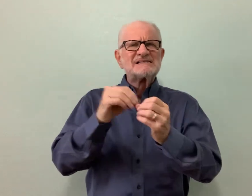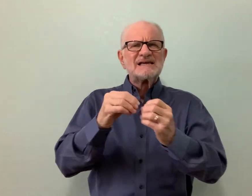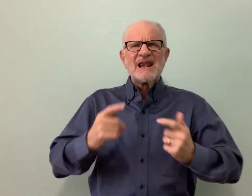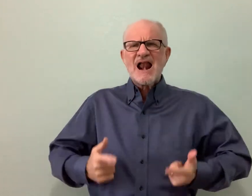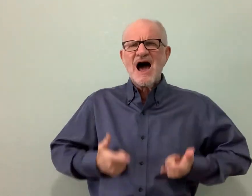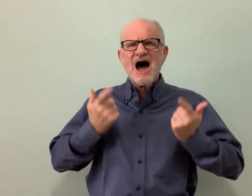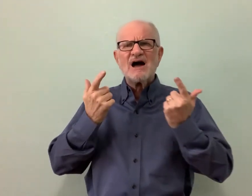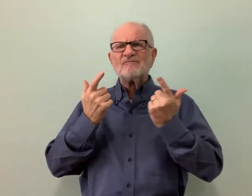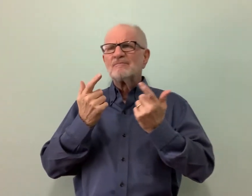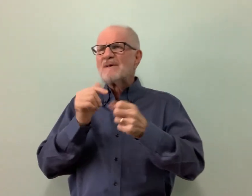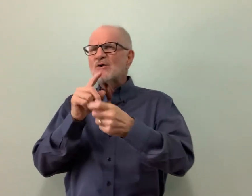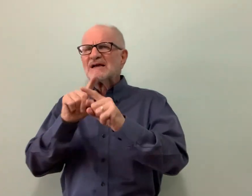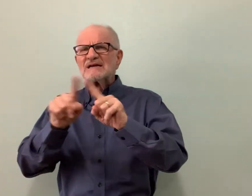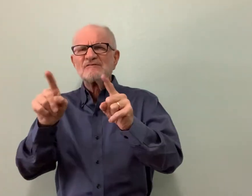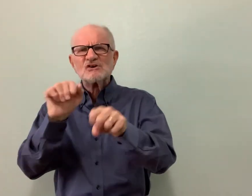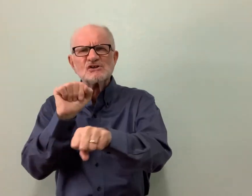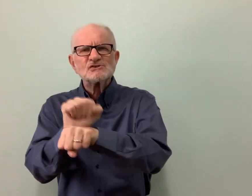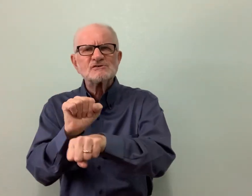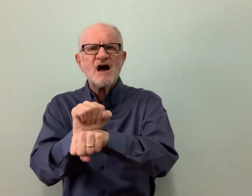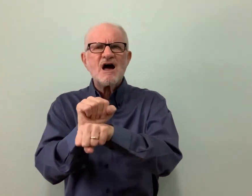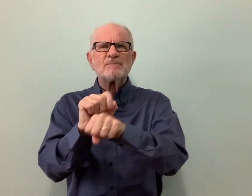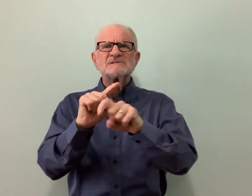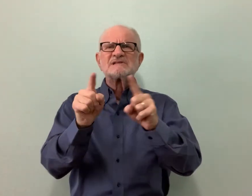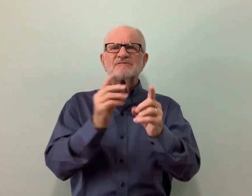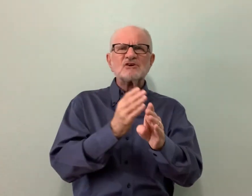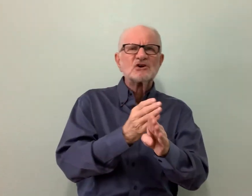about different things in life, about different jobs and different careers.